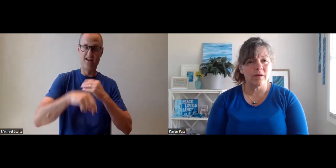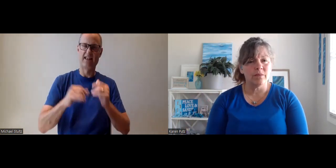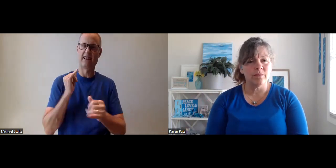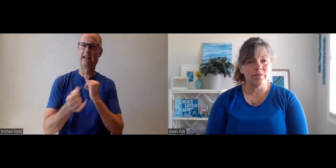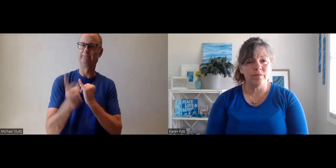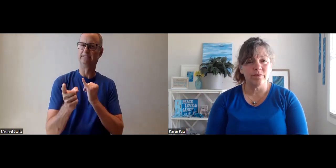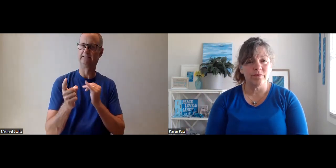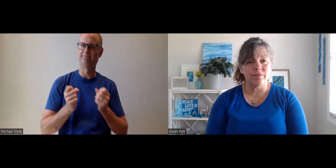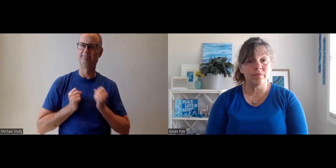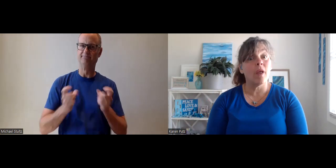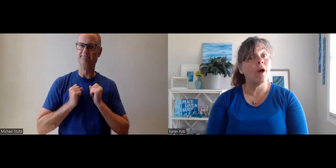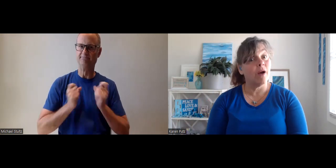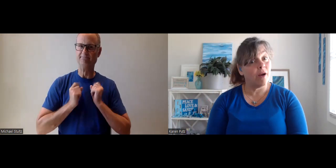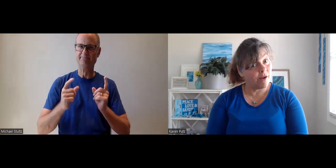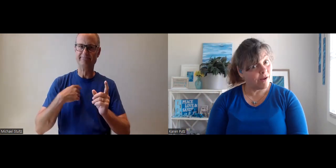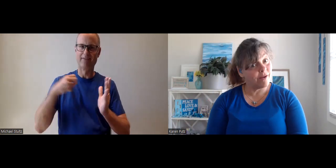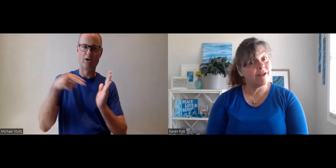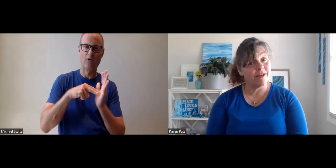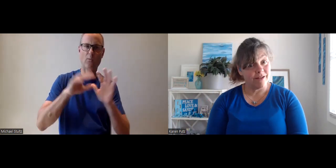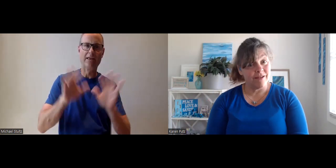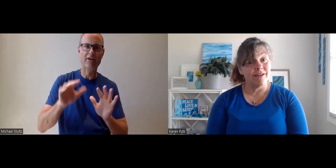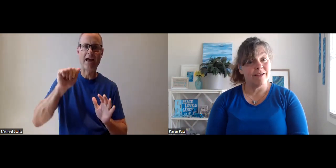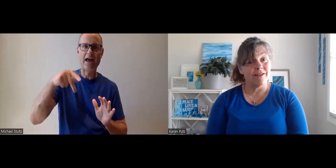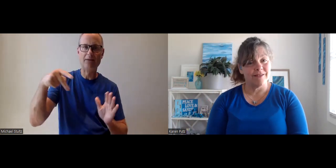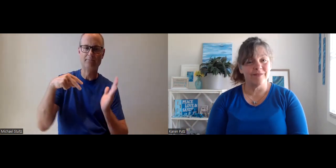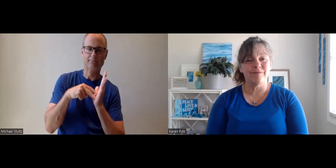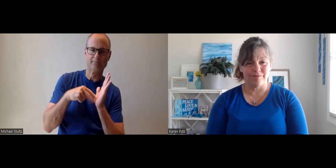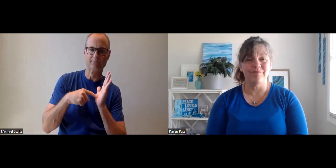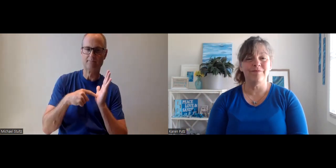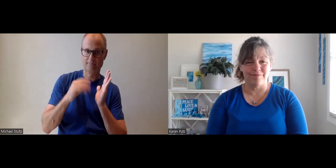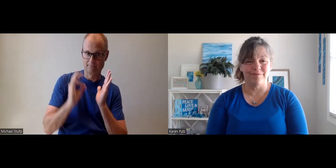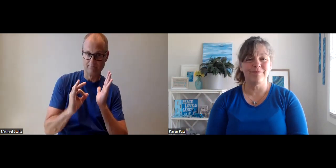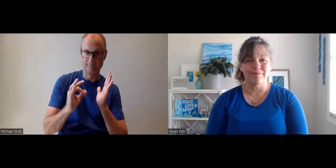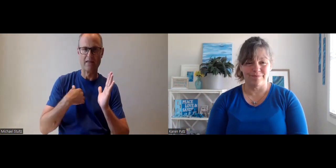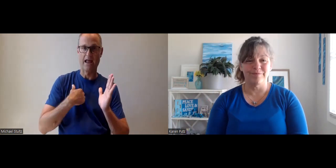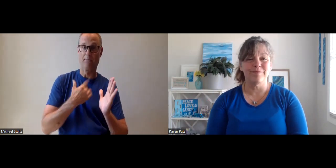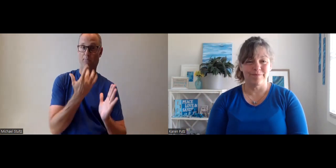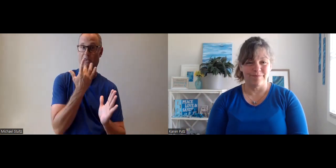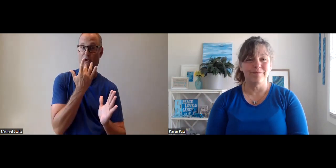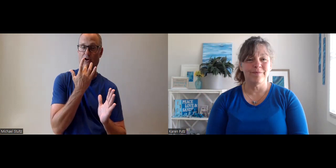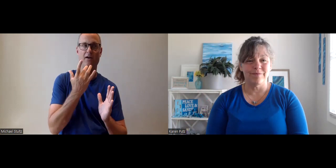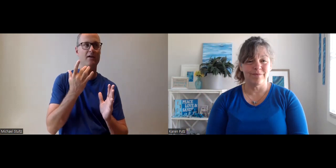you know, my, uh, photographs would be last minute. I would just, you know, look at the app, the weather app to see if I had time.